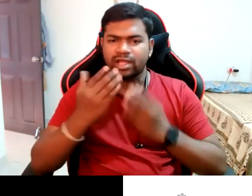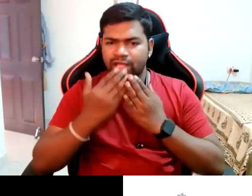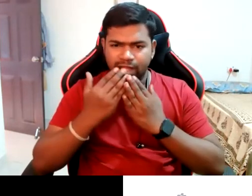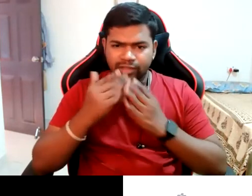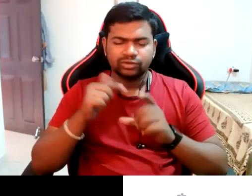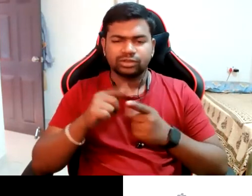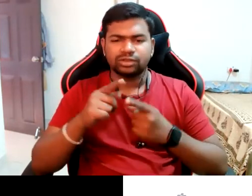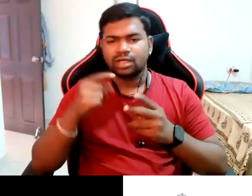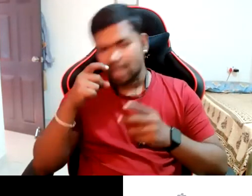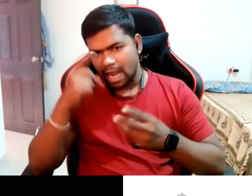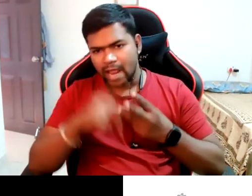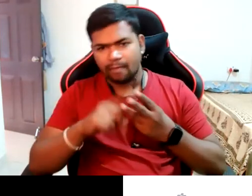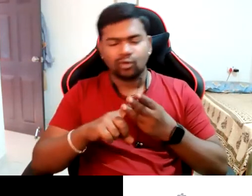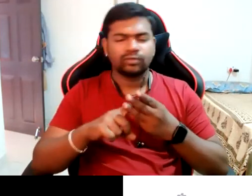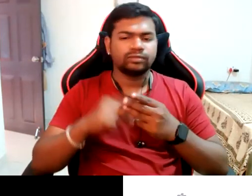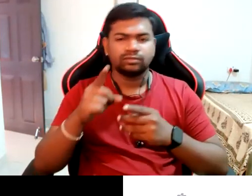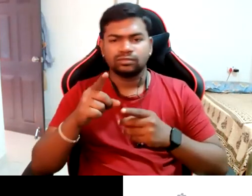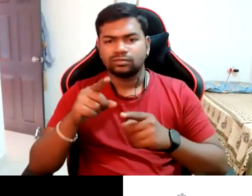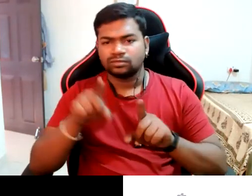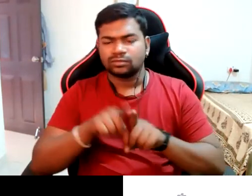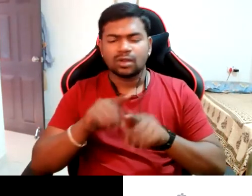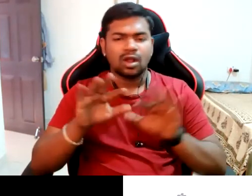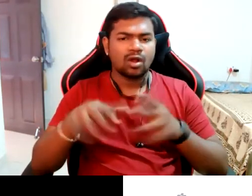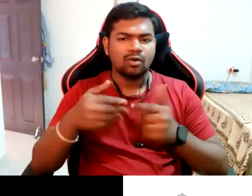You know how I can help with captioning and you know,